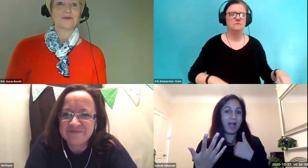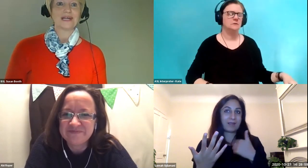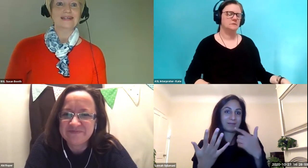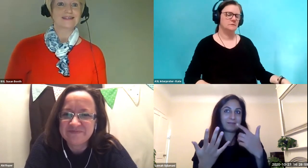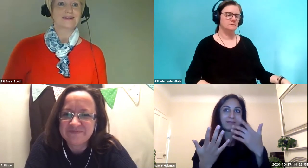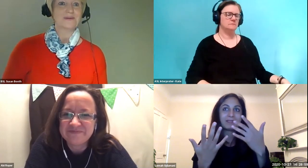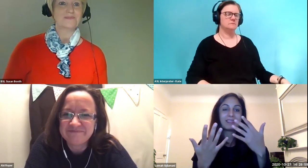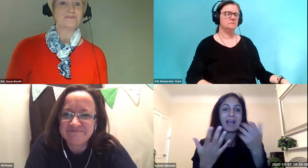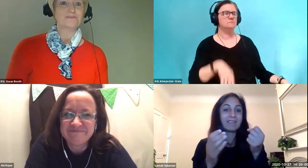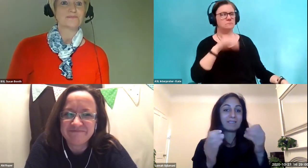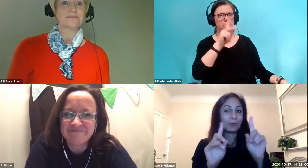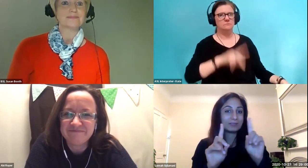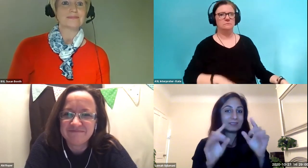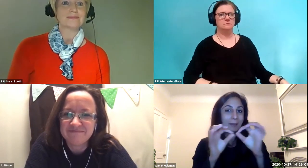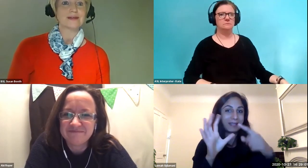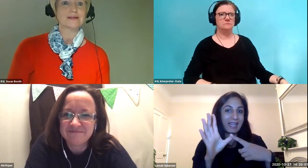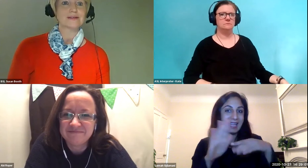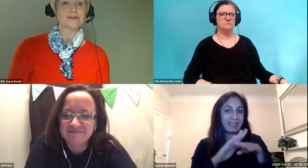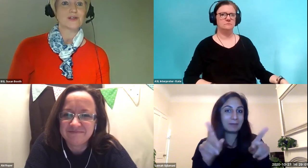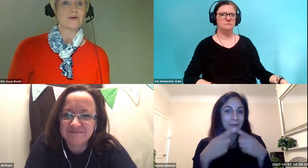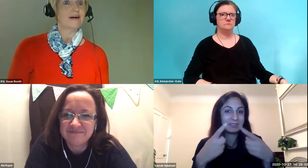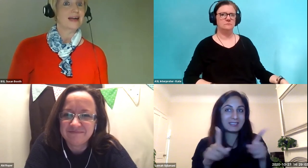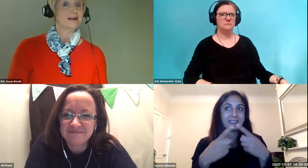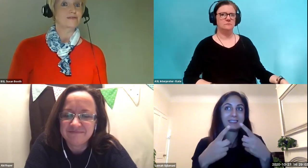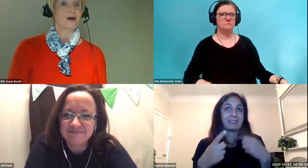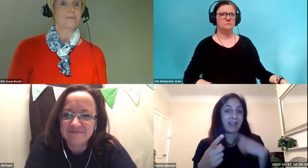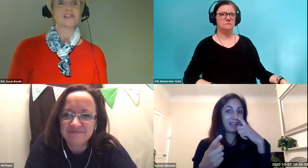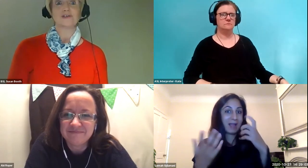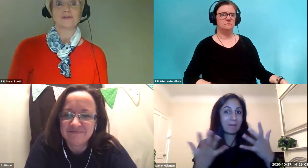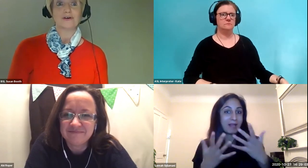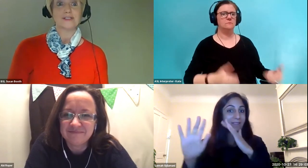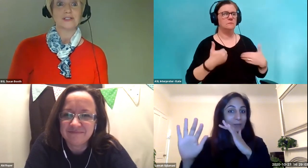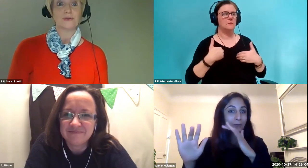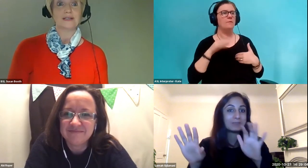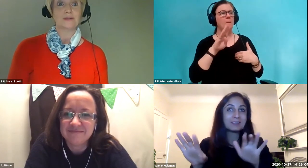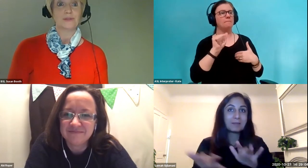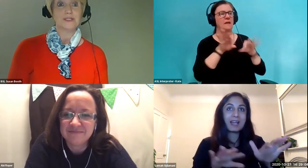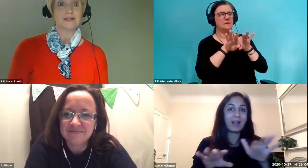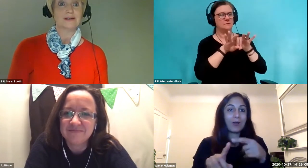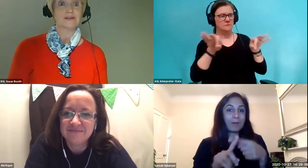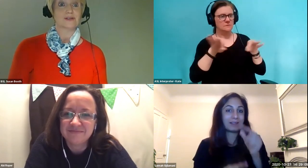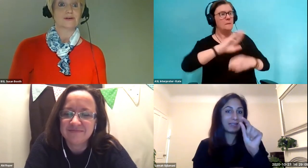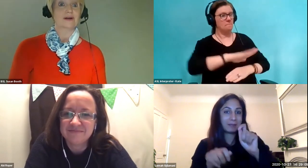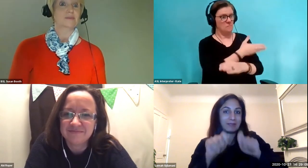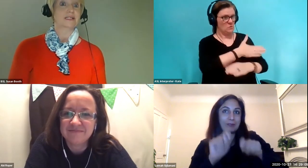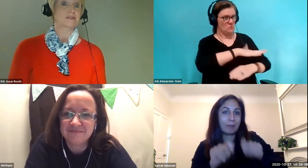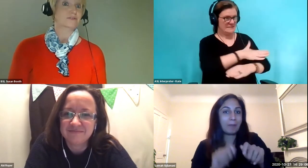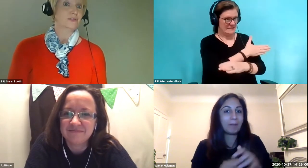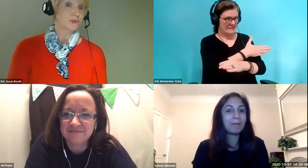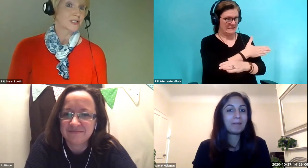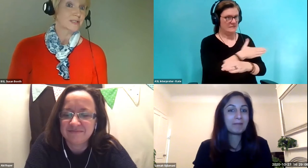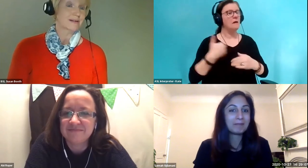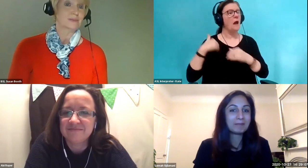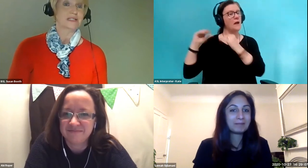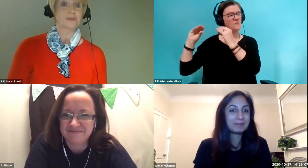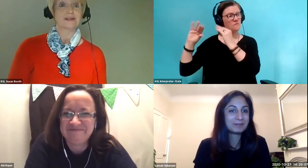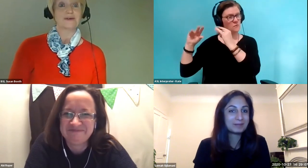okay um so I have a bachelor of arts degree in music so I can play the flute I can play the piano